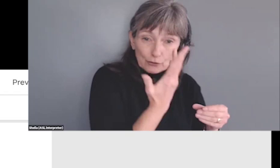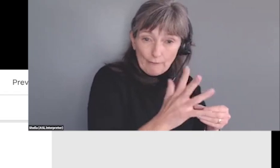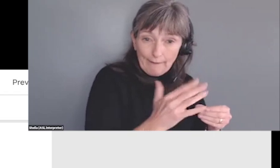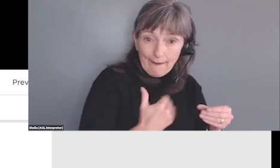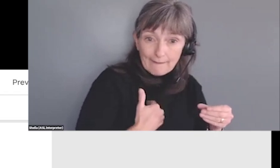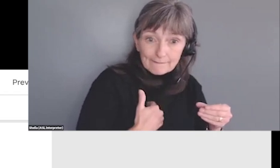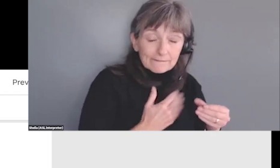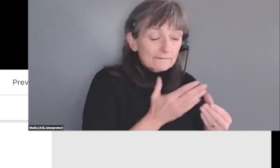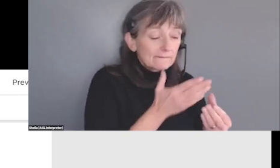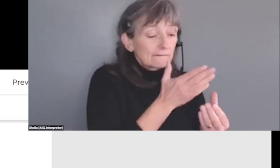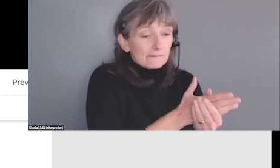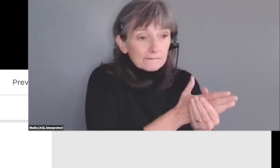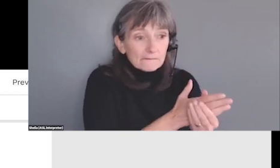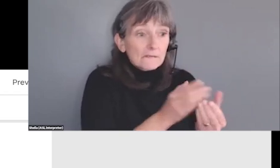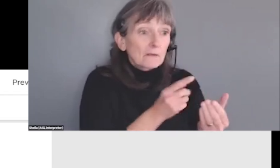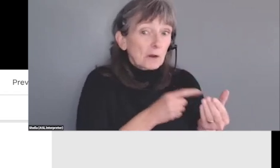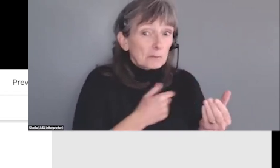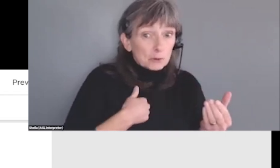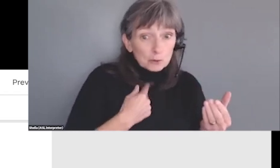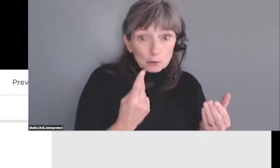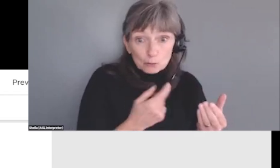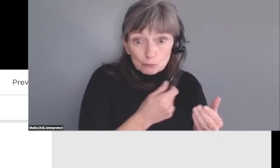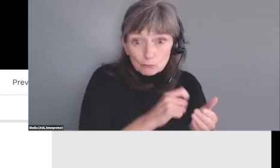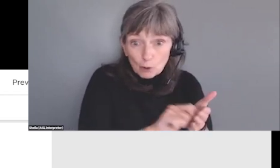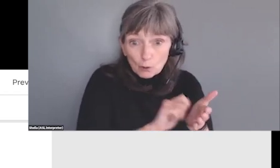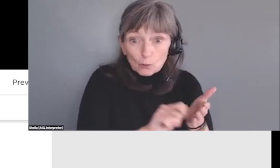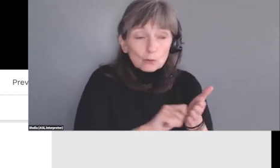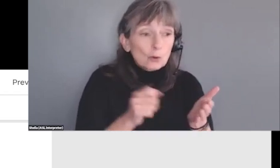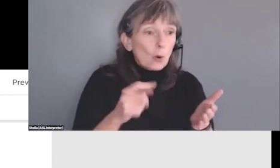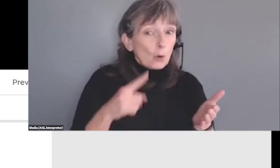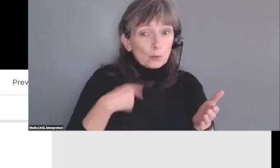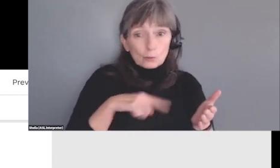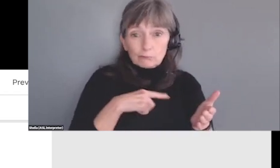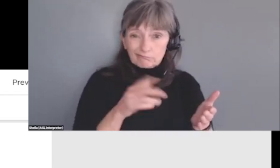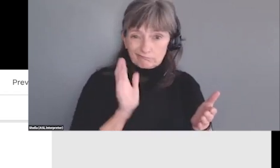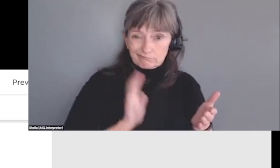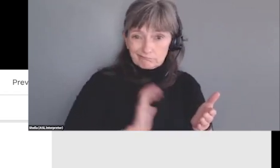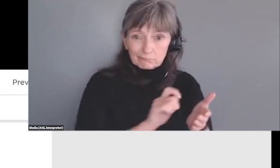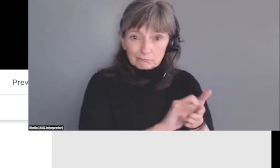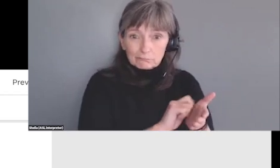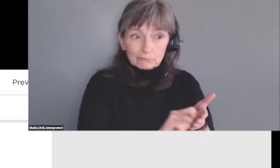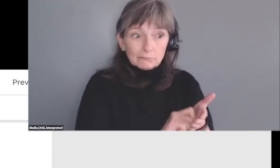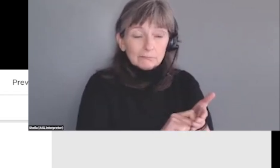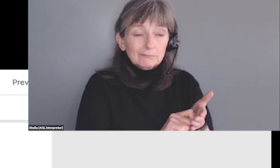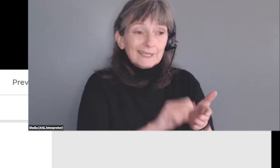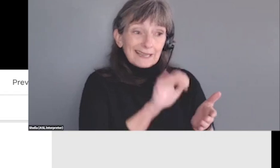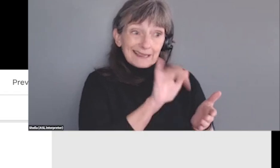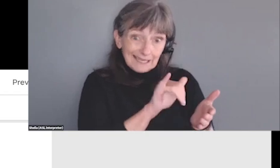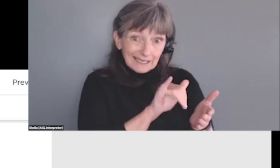or content that you and your collaborators have produced is going to be far more specific to the